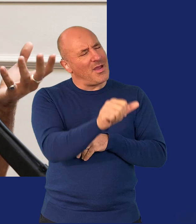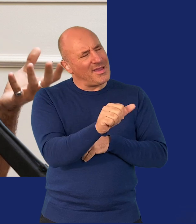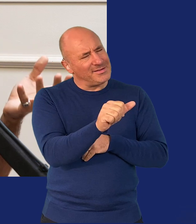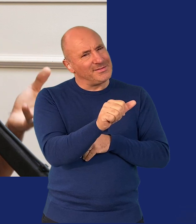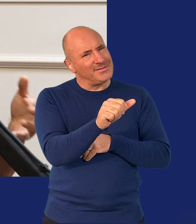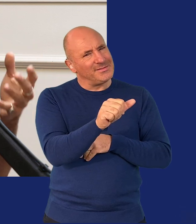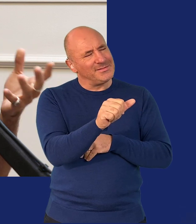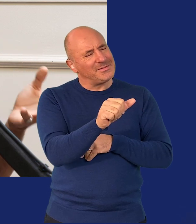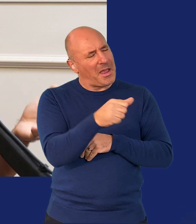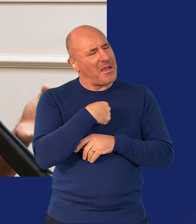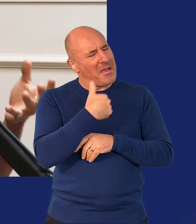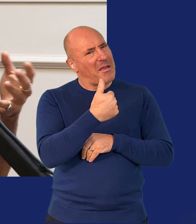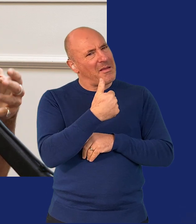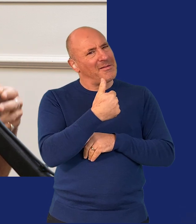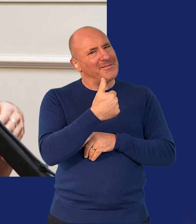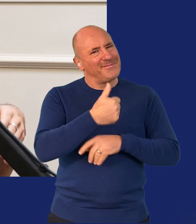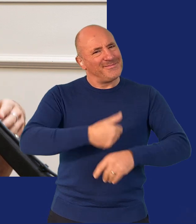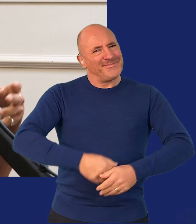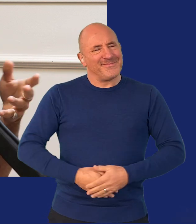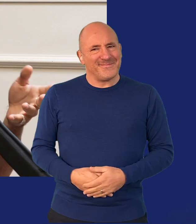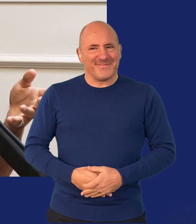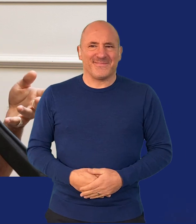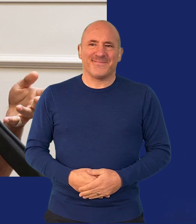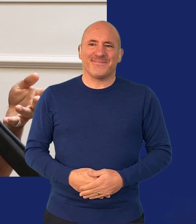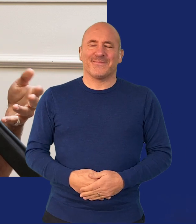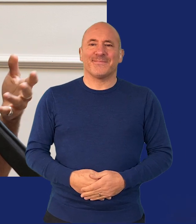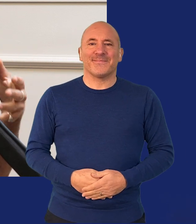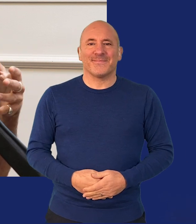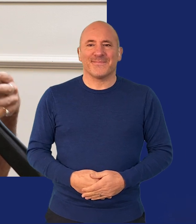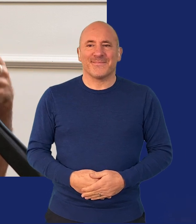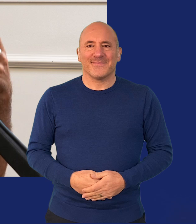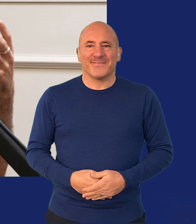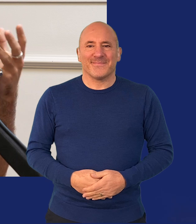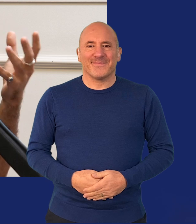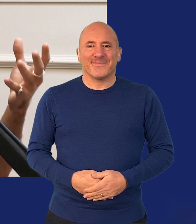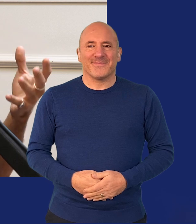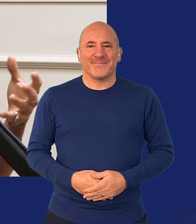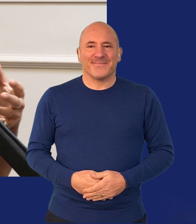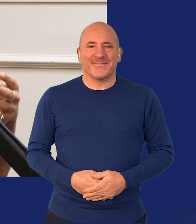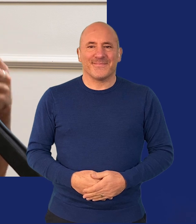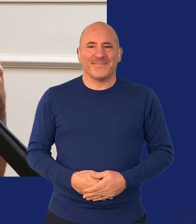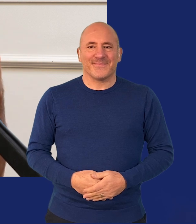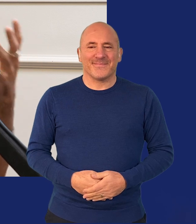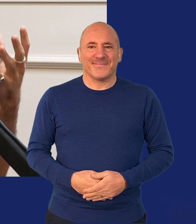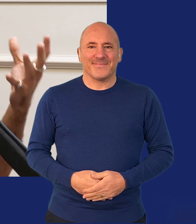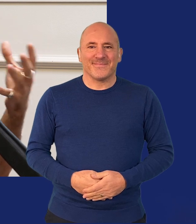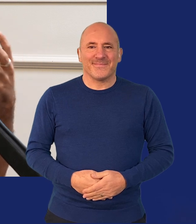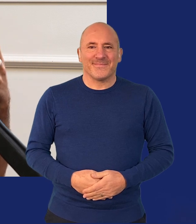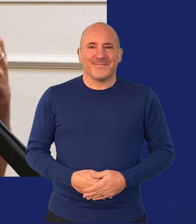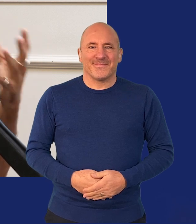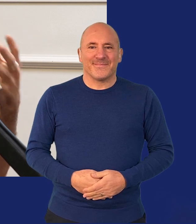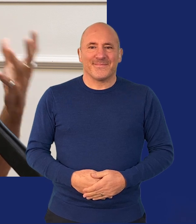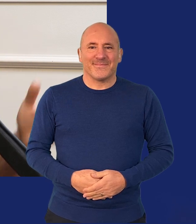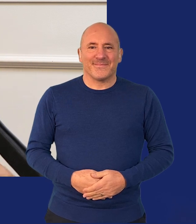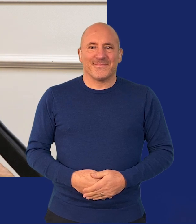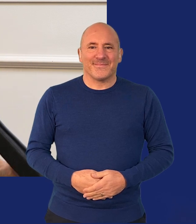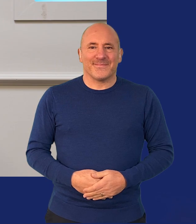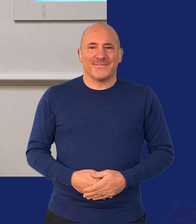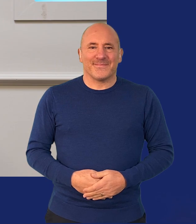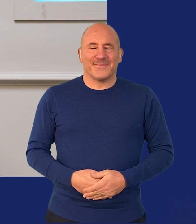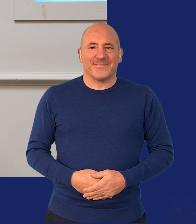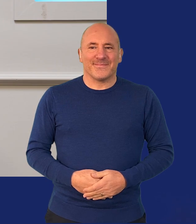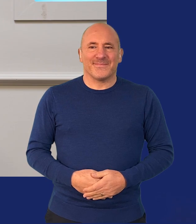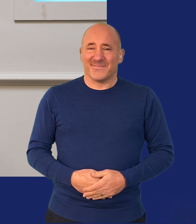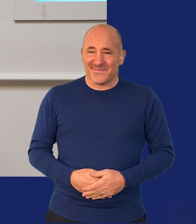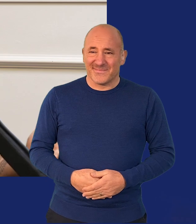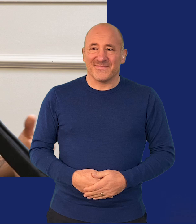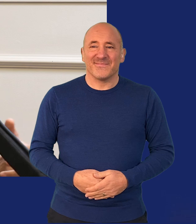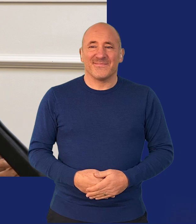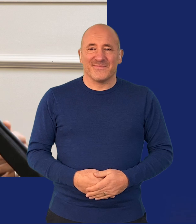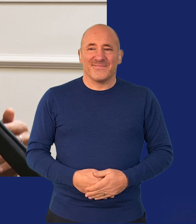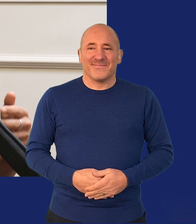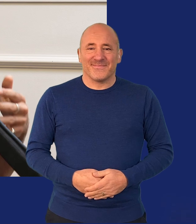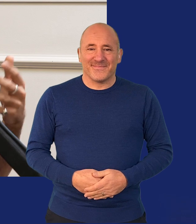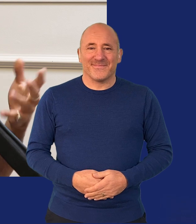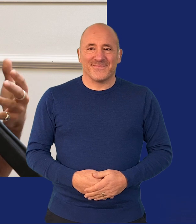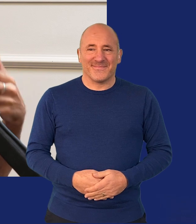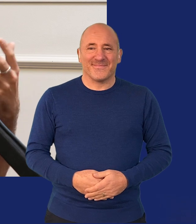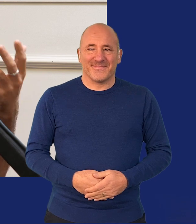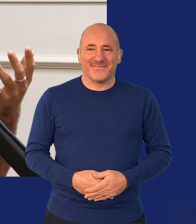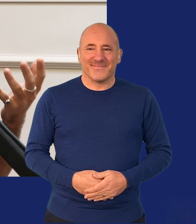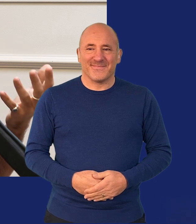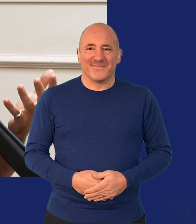the places are really sort of cool like what a way to think on something too.